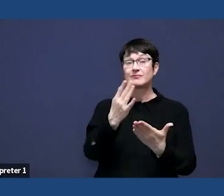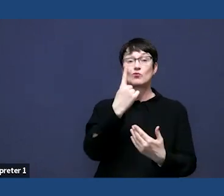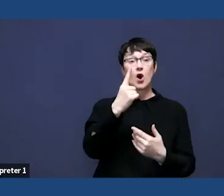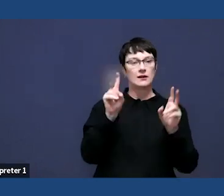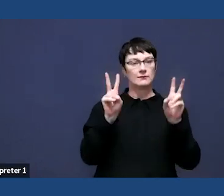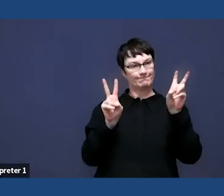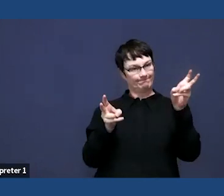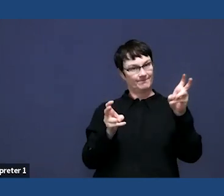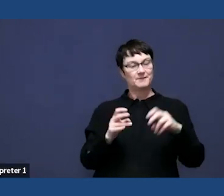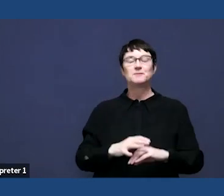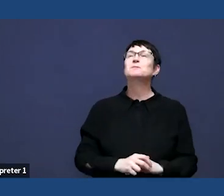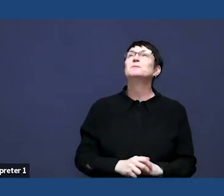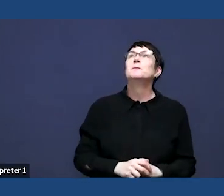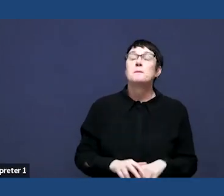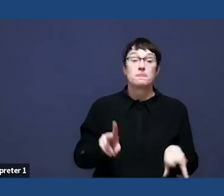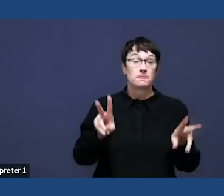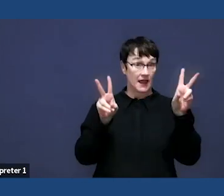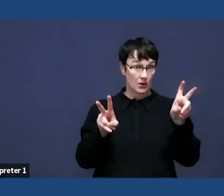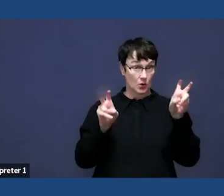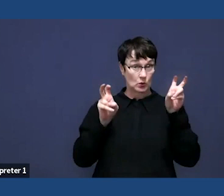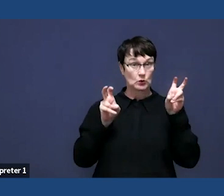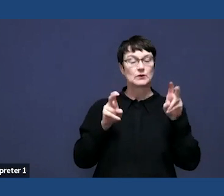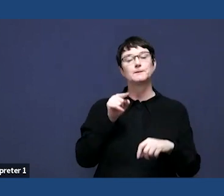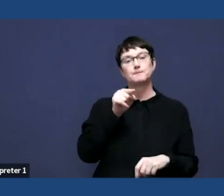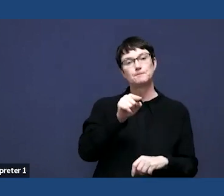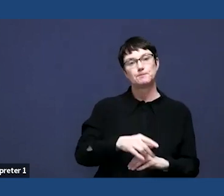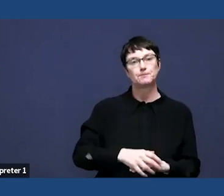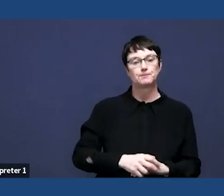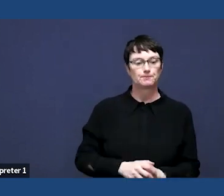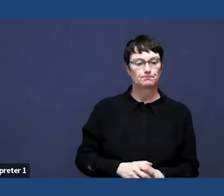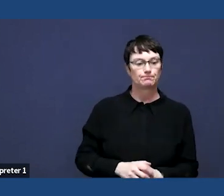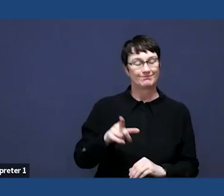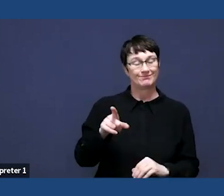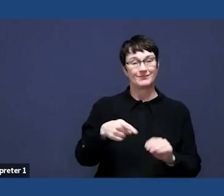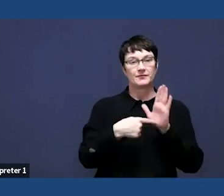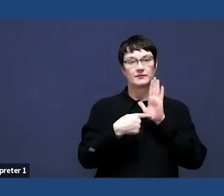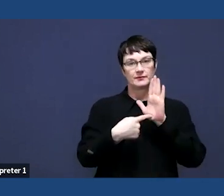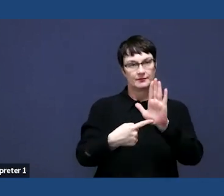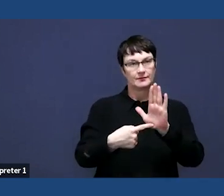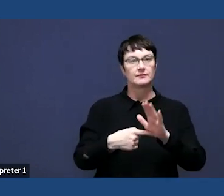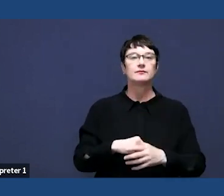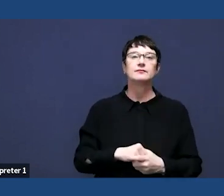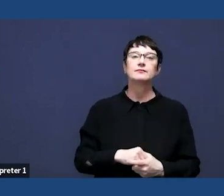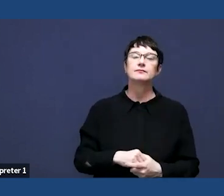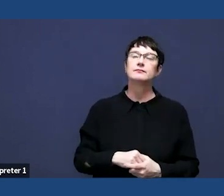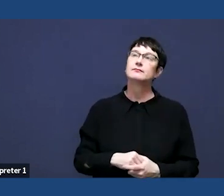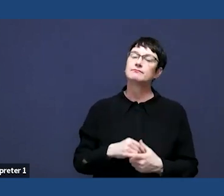So I would like to give you the quote as a model of the power of hope backed up by action